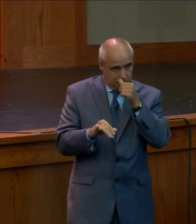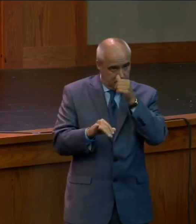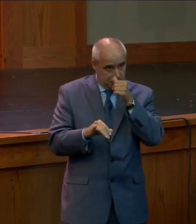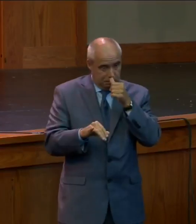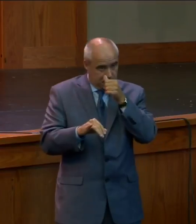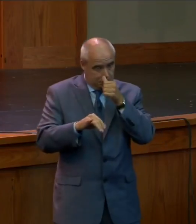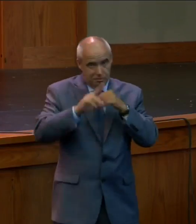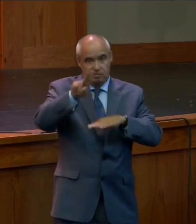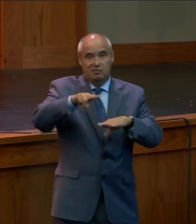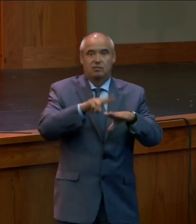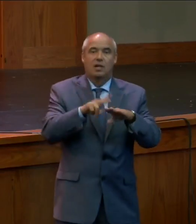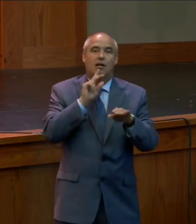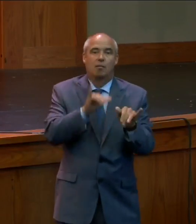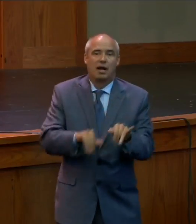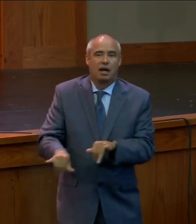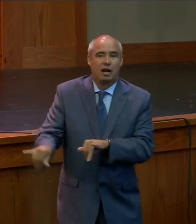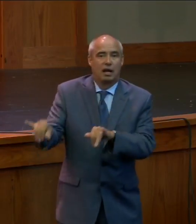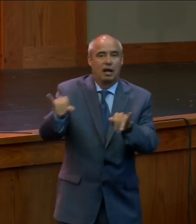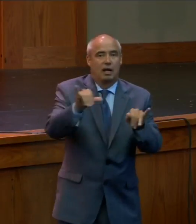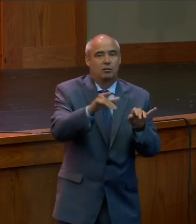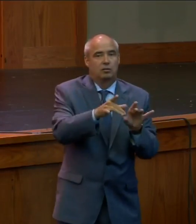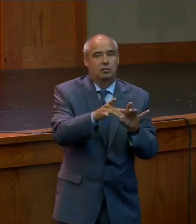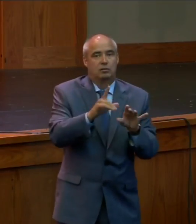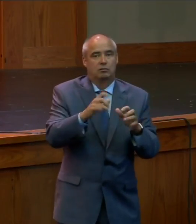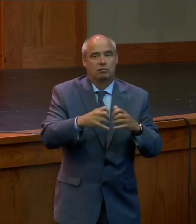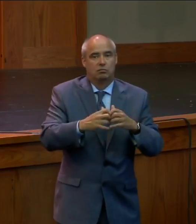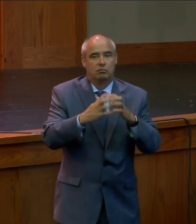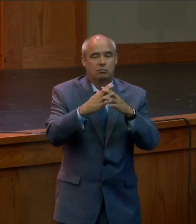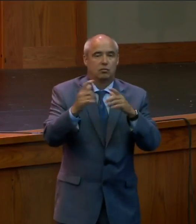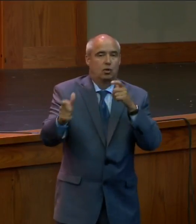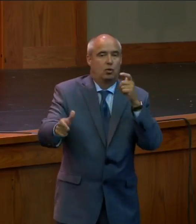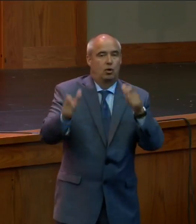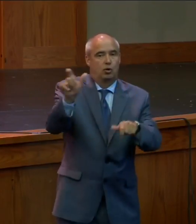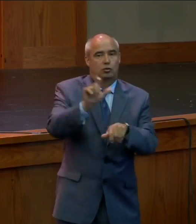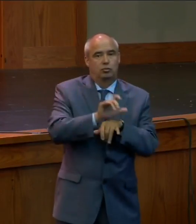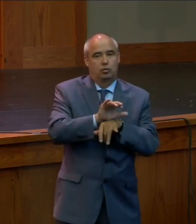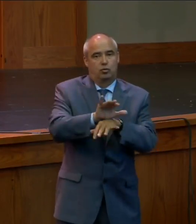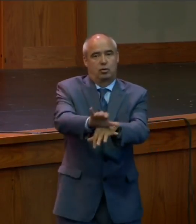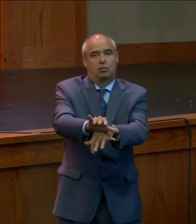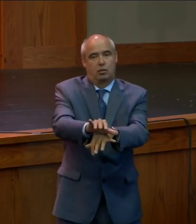ALLIANCE IS THE LARGEST GRASSROOTS NON-PROFIT